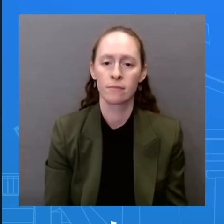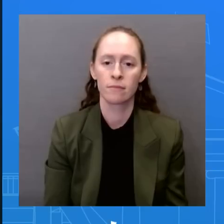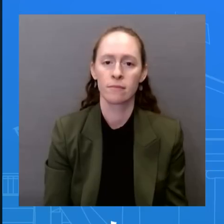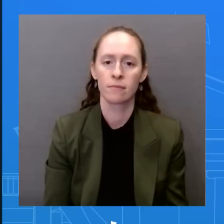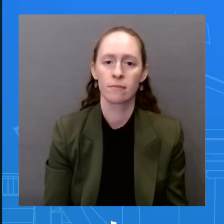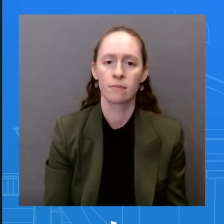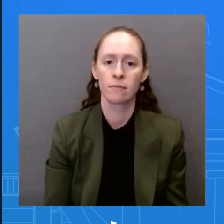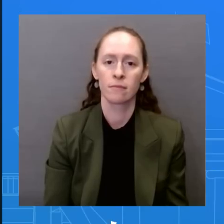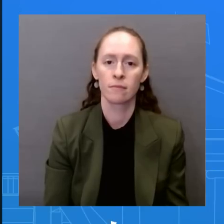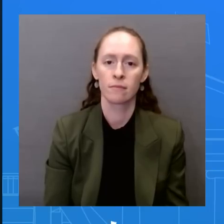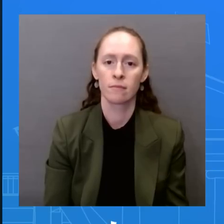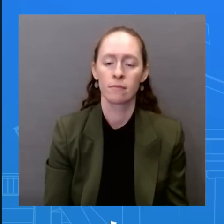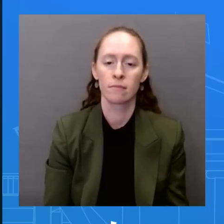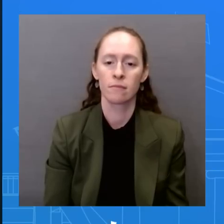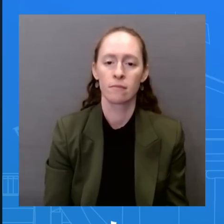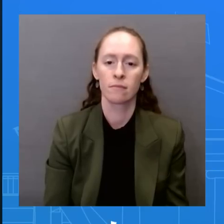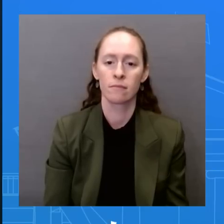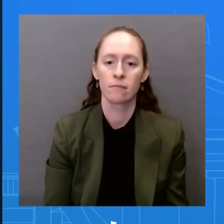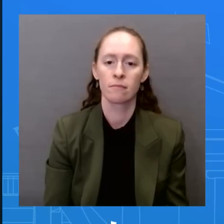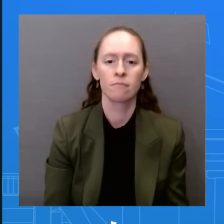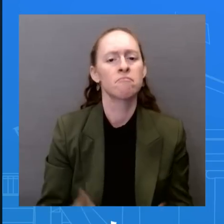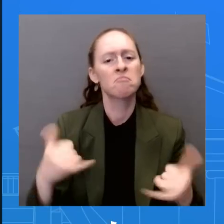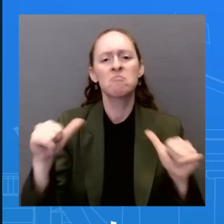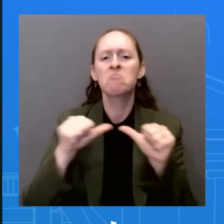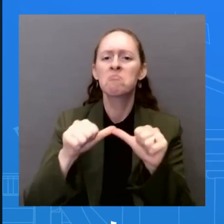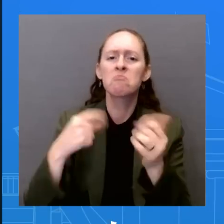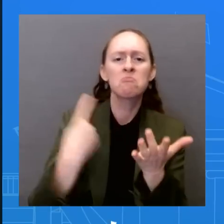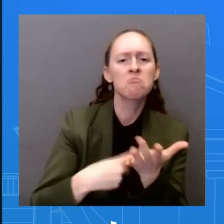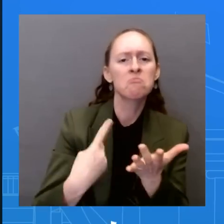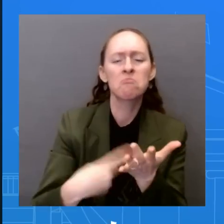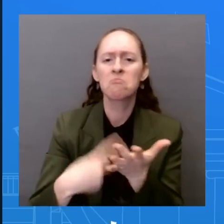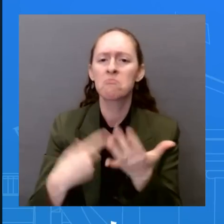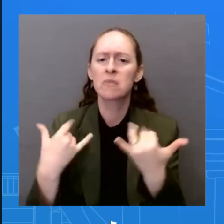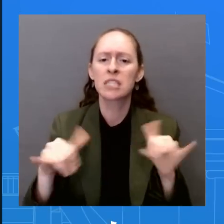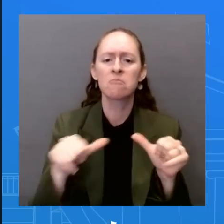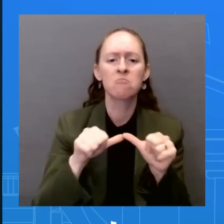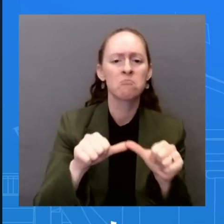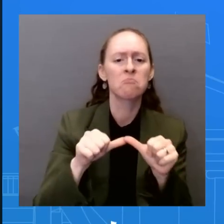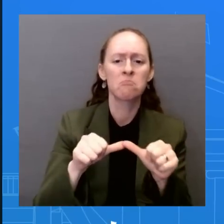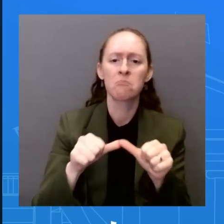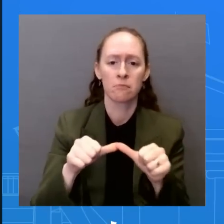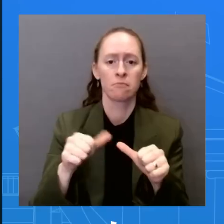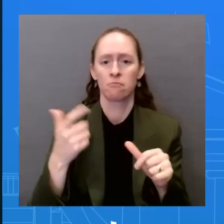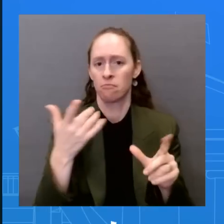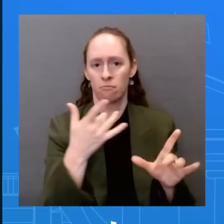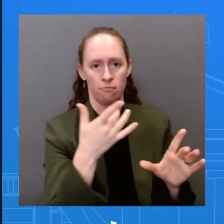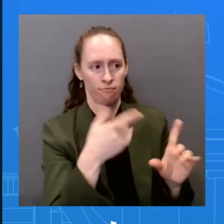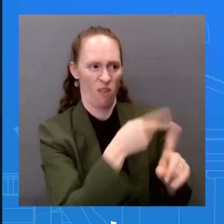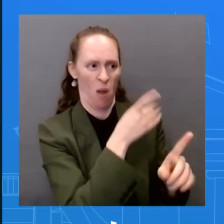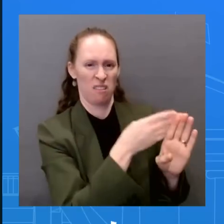to provide accurate COVID information where folks get their news. Again, this is litigation that is ongoing